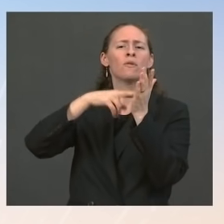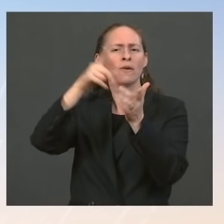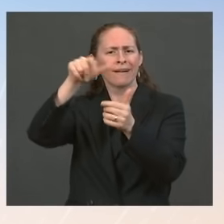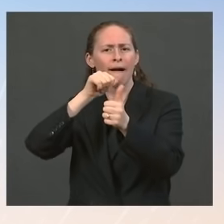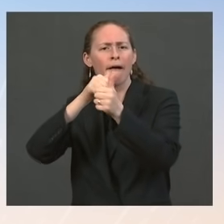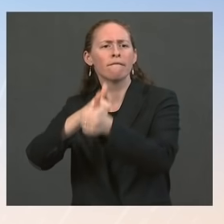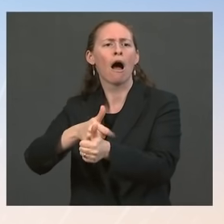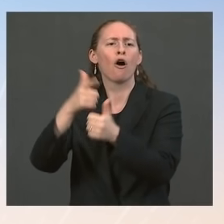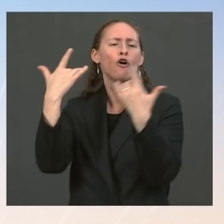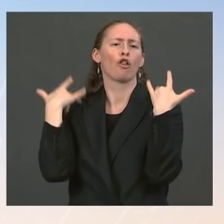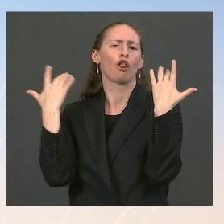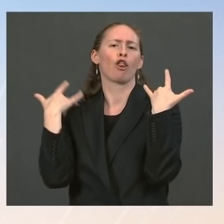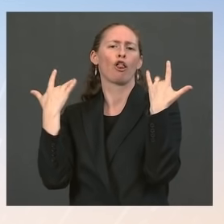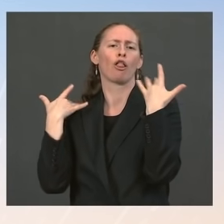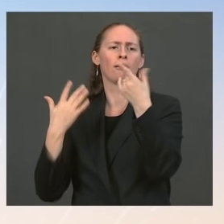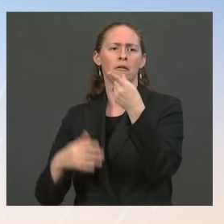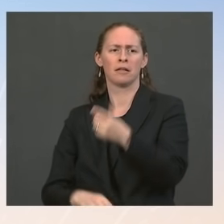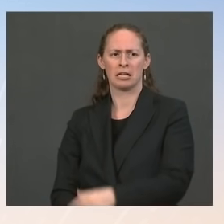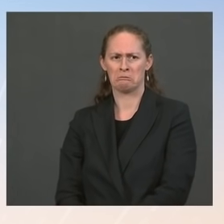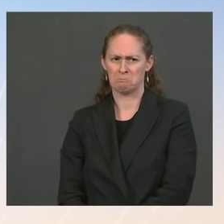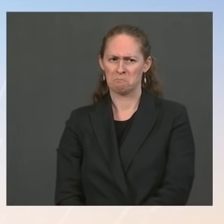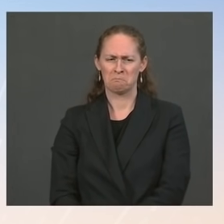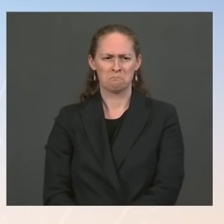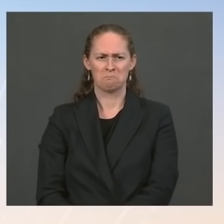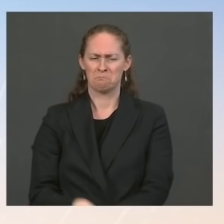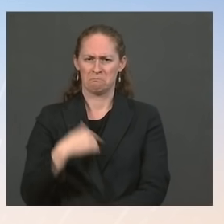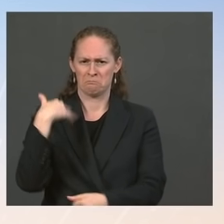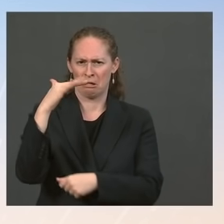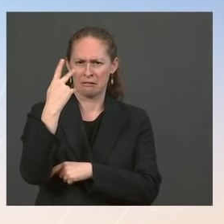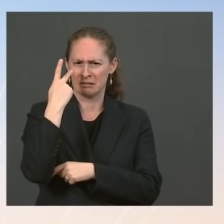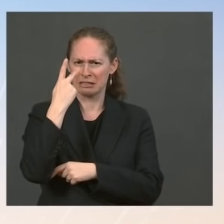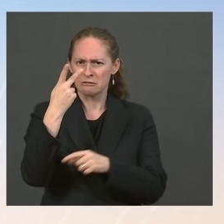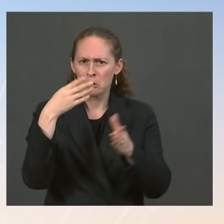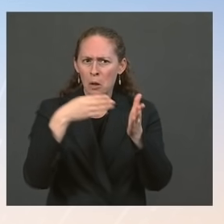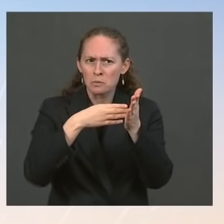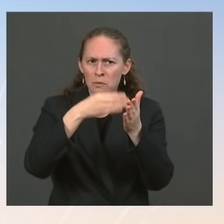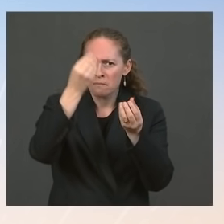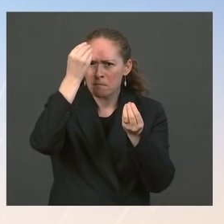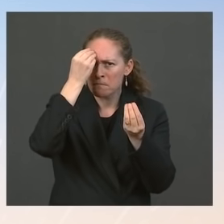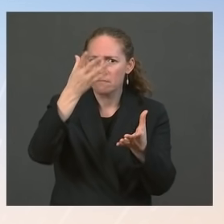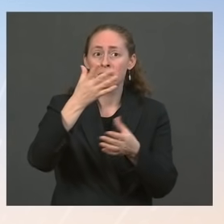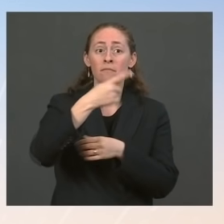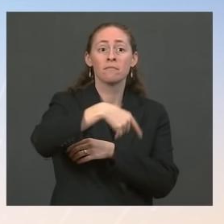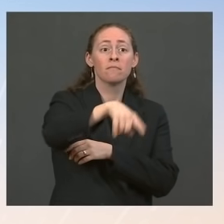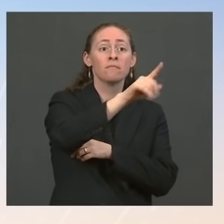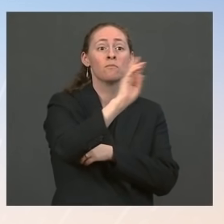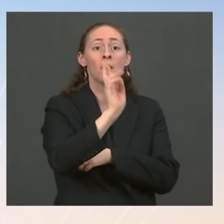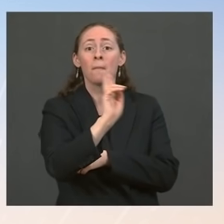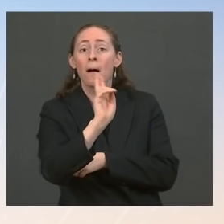Ms. Psaki: I haven't seen details of the lawsuit. What I will say is that any Republican or any member who wants to have a constructive conversation